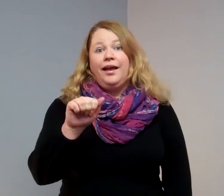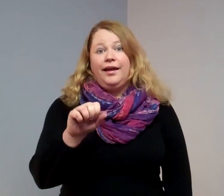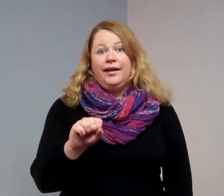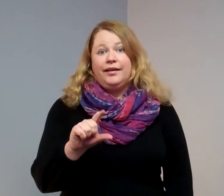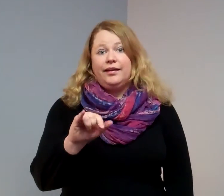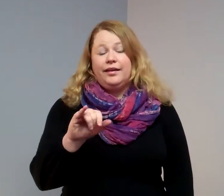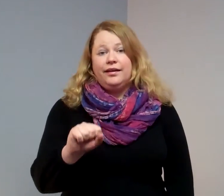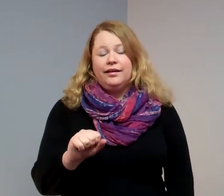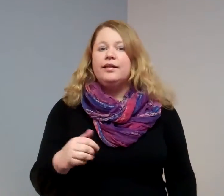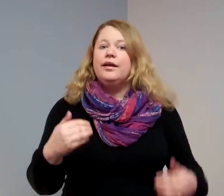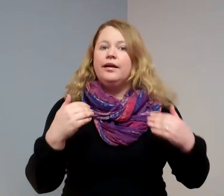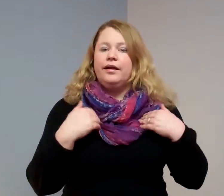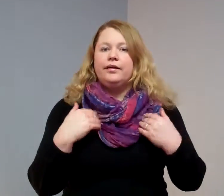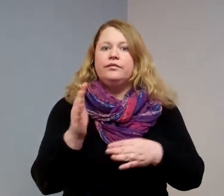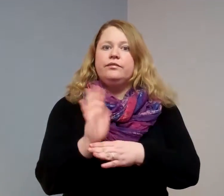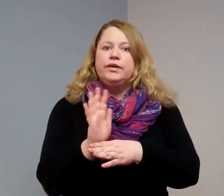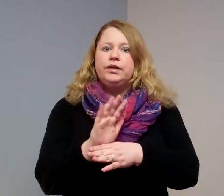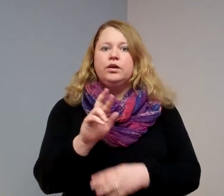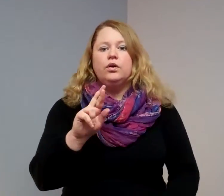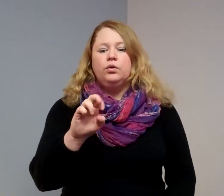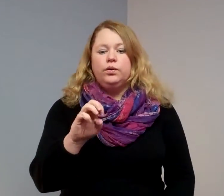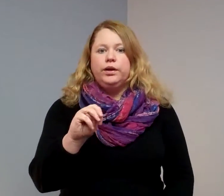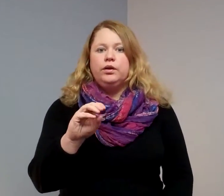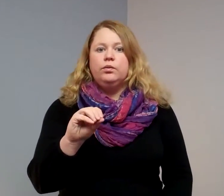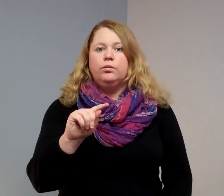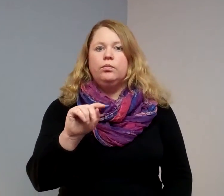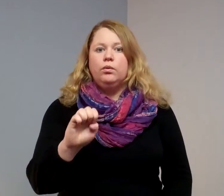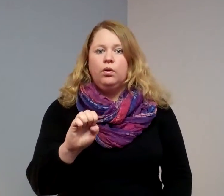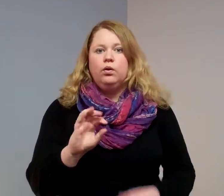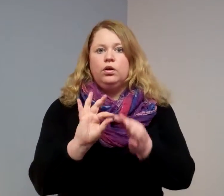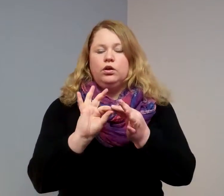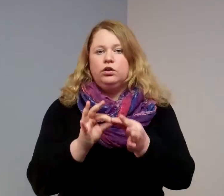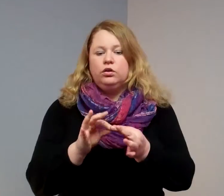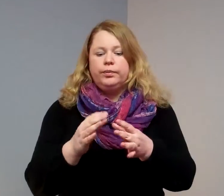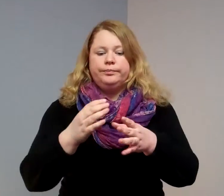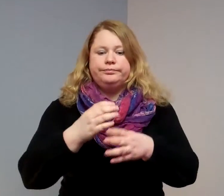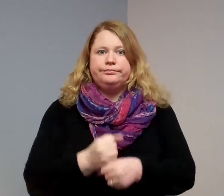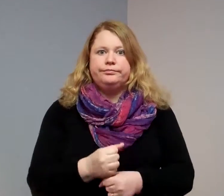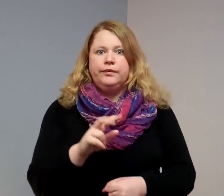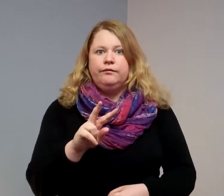ASLIS has Video Remote Interpreting (VRI).